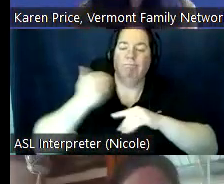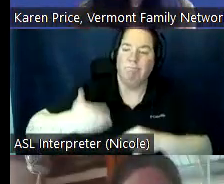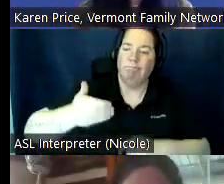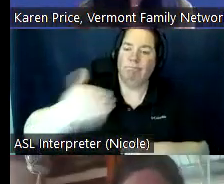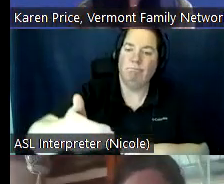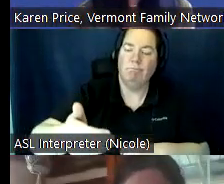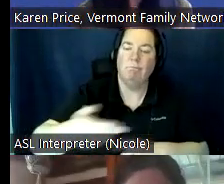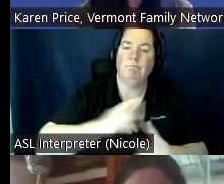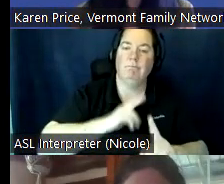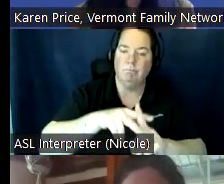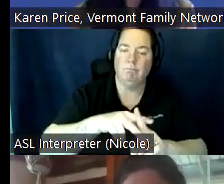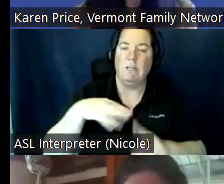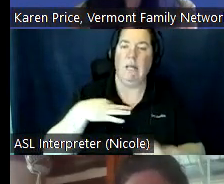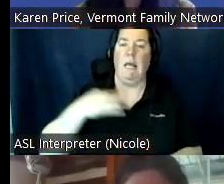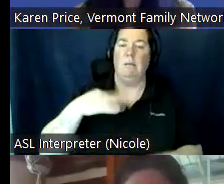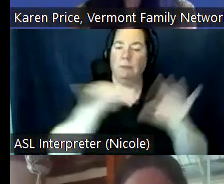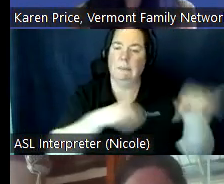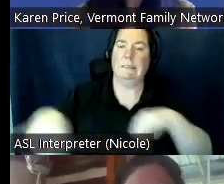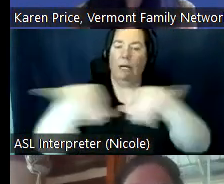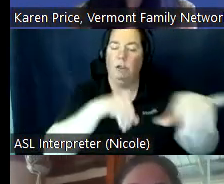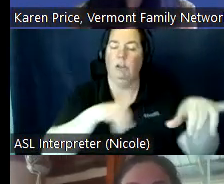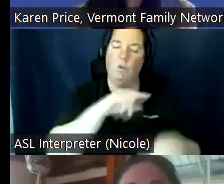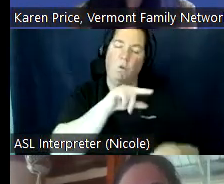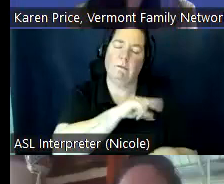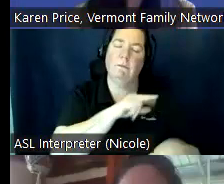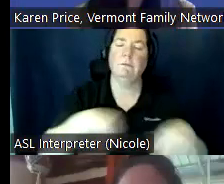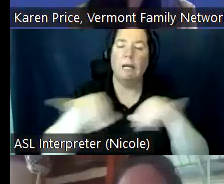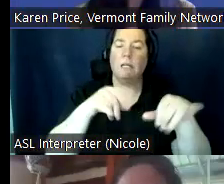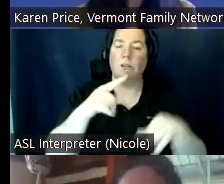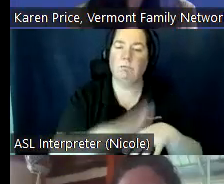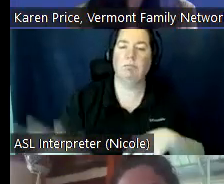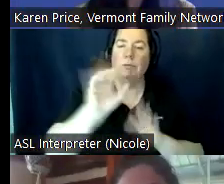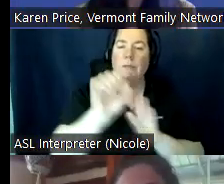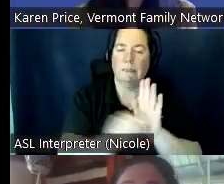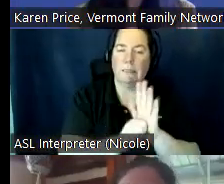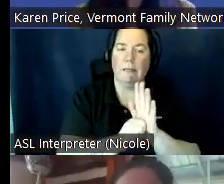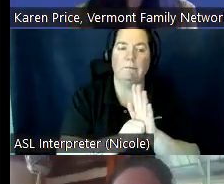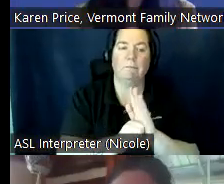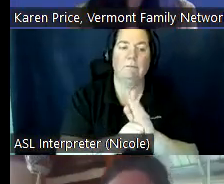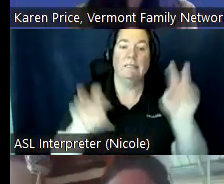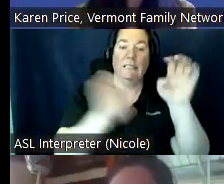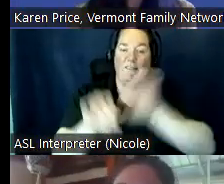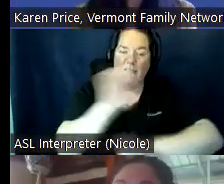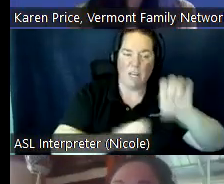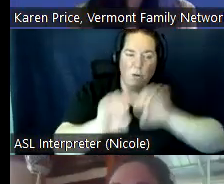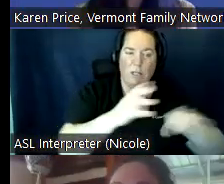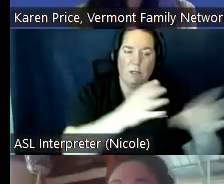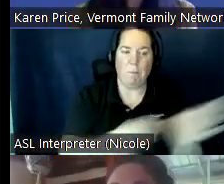eligibility standards across the state. Evaluation and planning teams, or EPTs, were required to